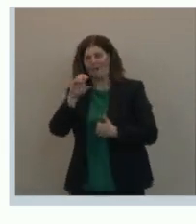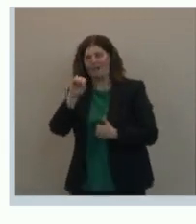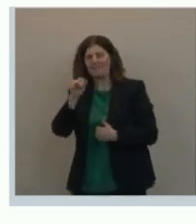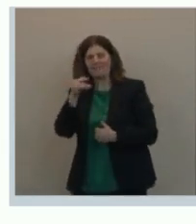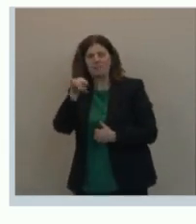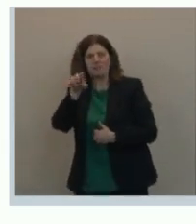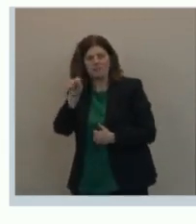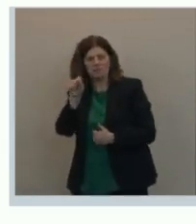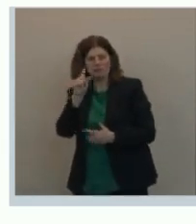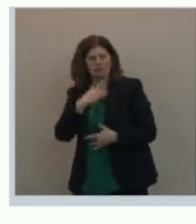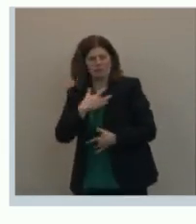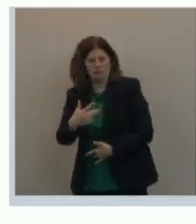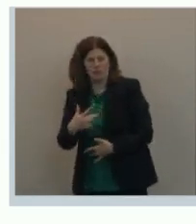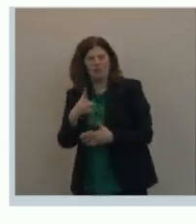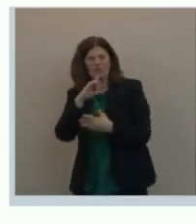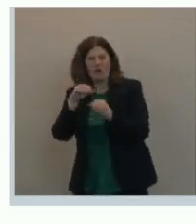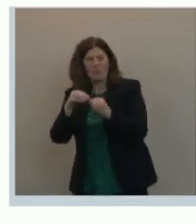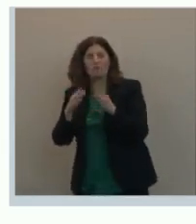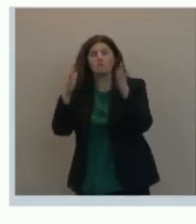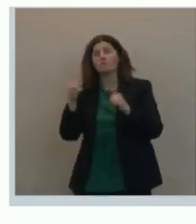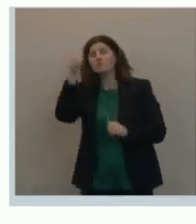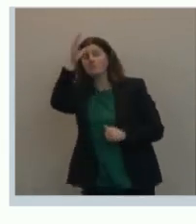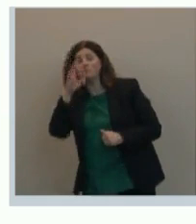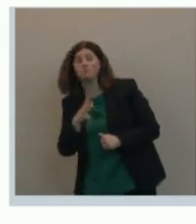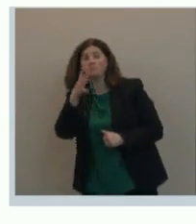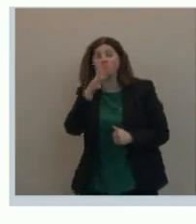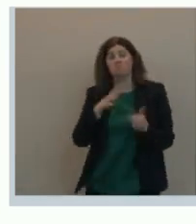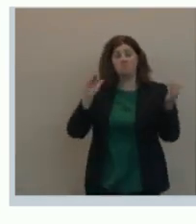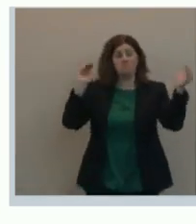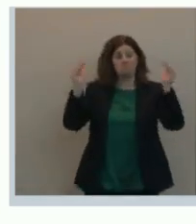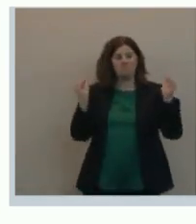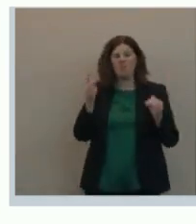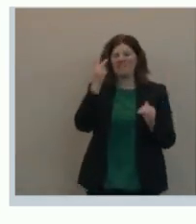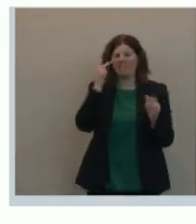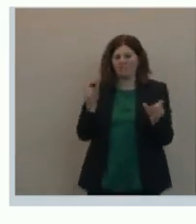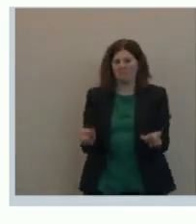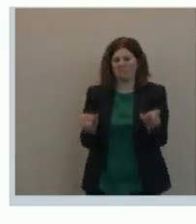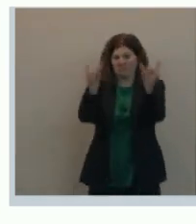IT IS THE CASE THAT OLDER PEOPLE ARE MORE LIKELY TO BE SYMPTOMATIC.